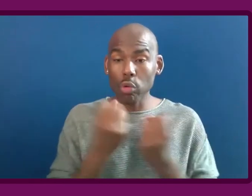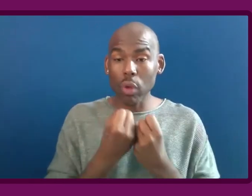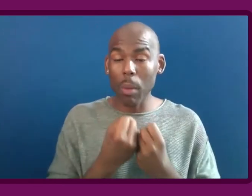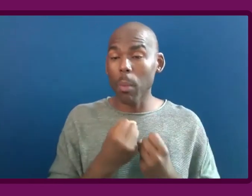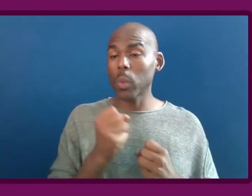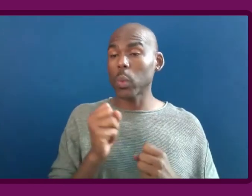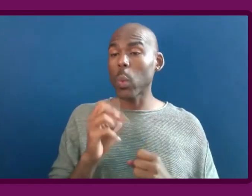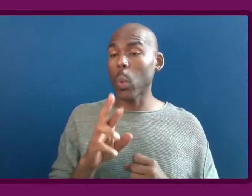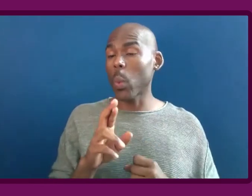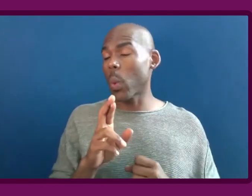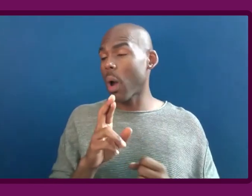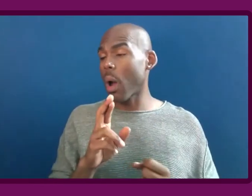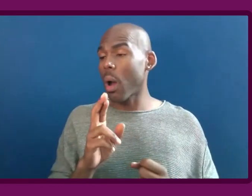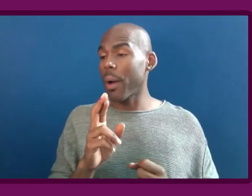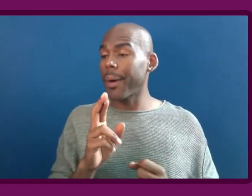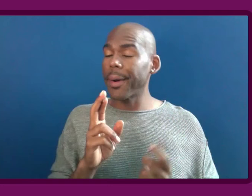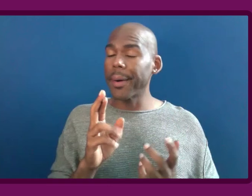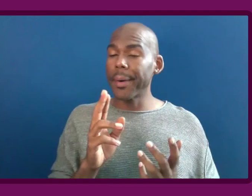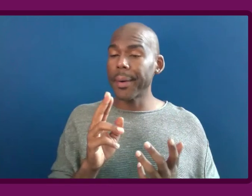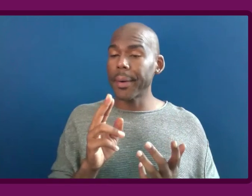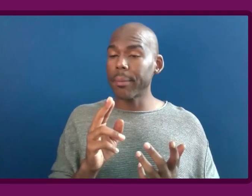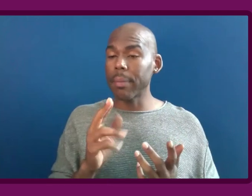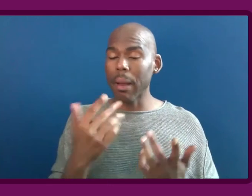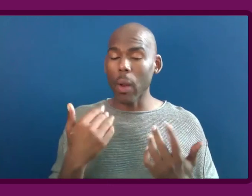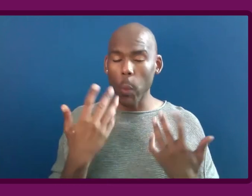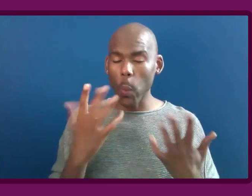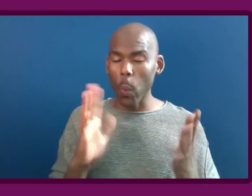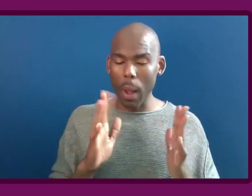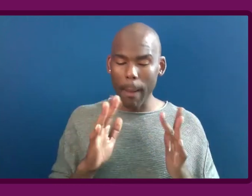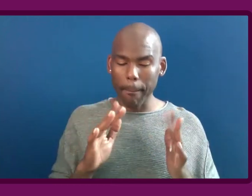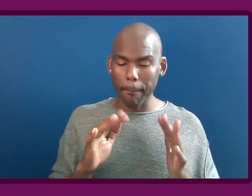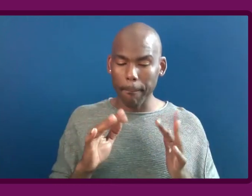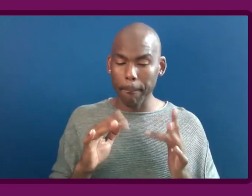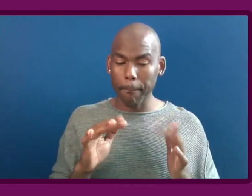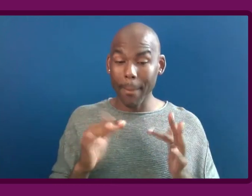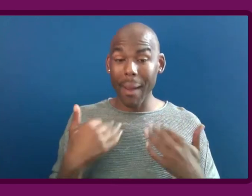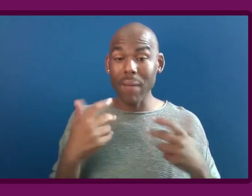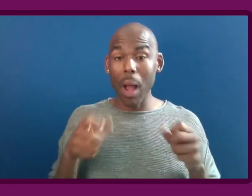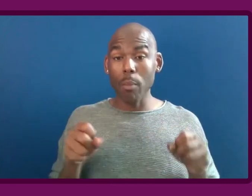push that information. We can identify them. We can just be together and talk about issues,